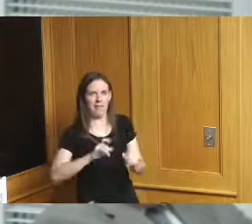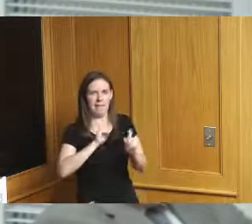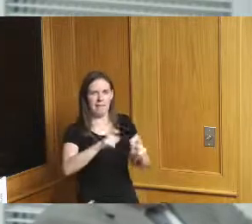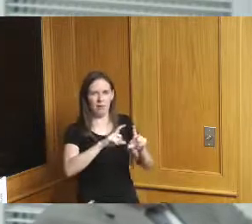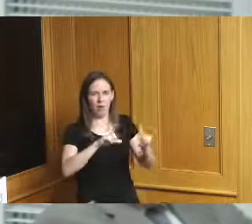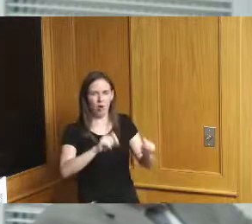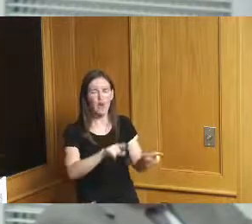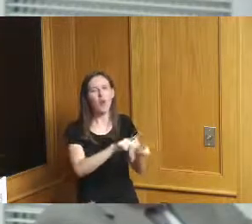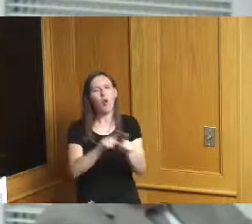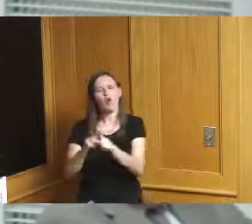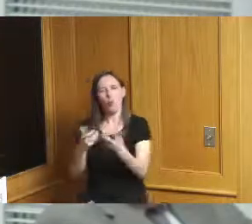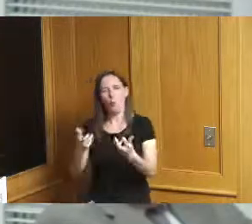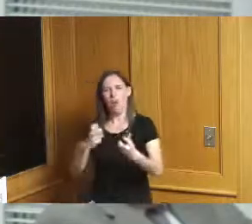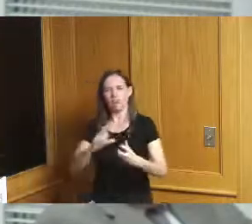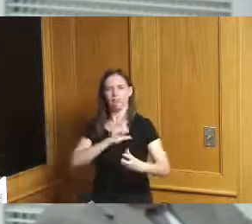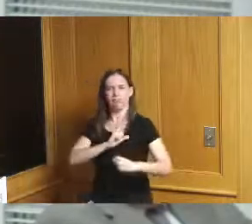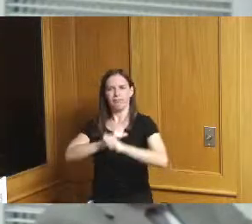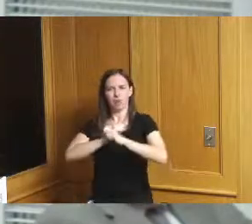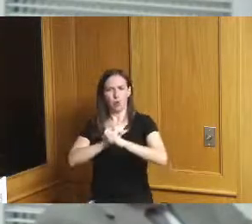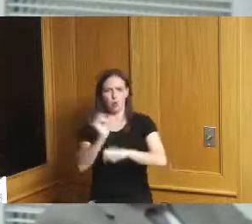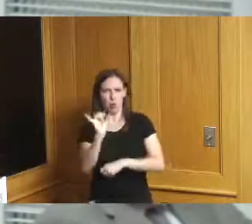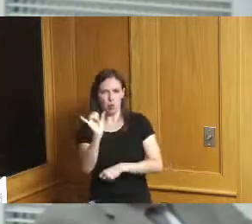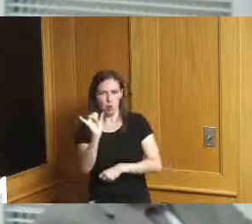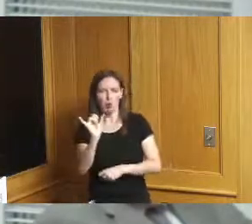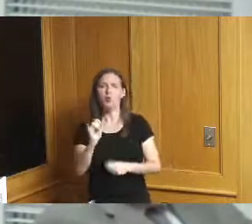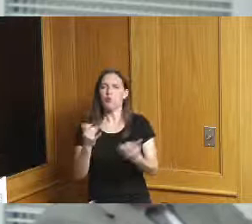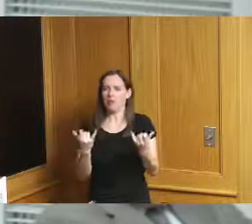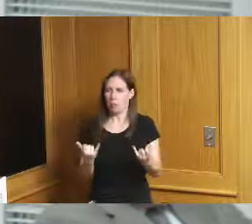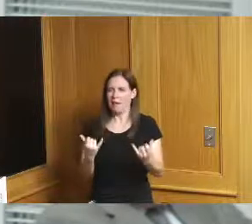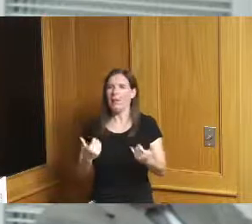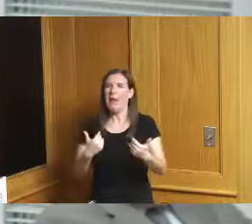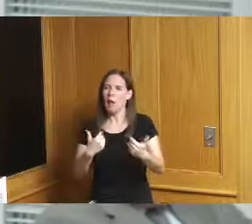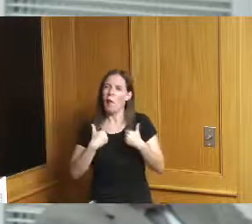so right now our vaccine sites merely have vaccine and a few staff and syringes and just